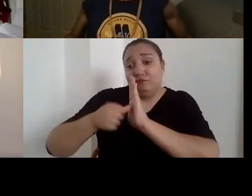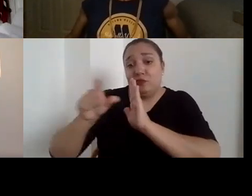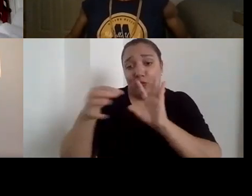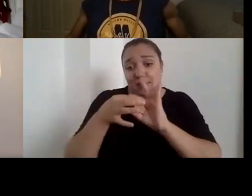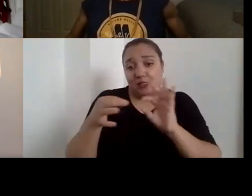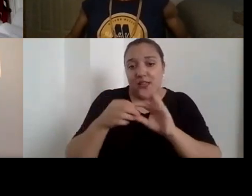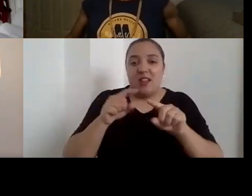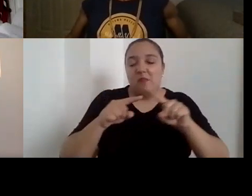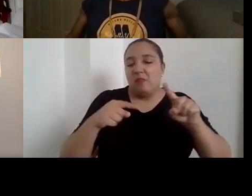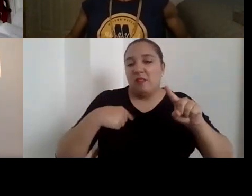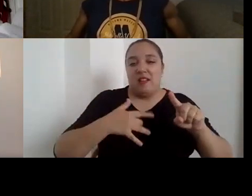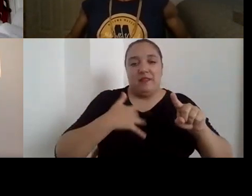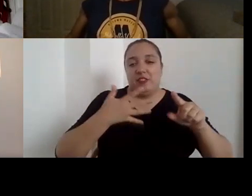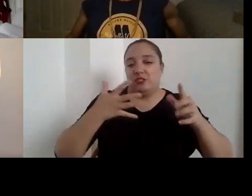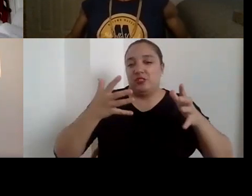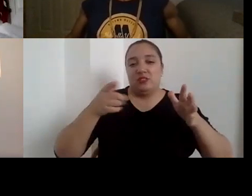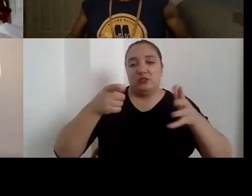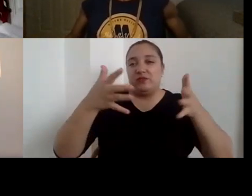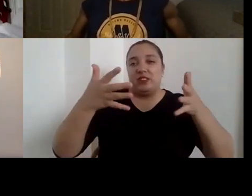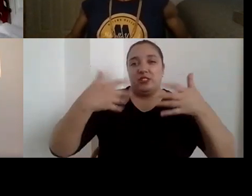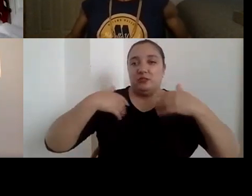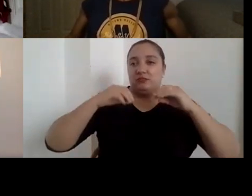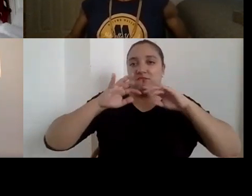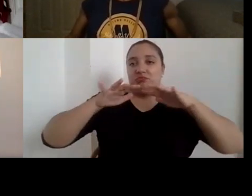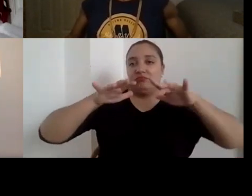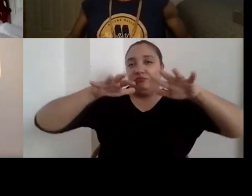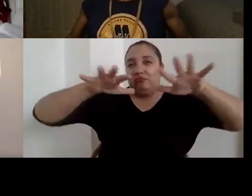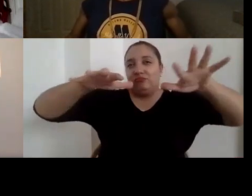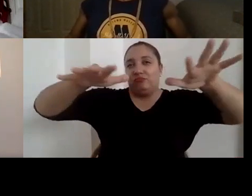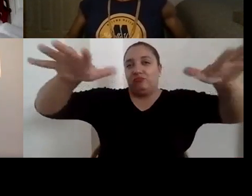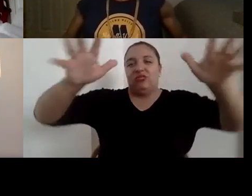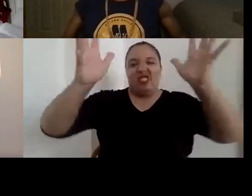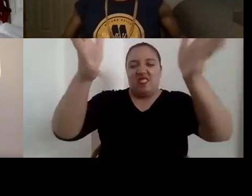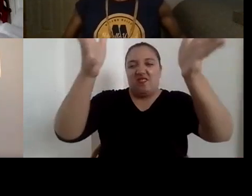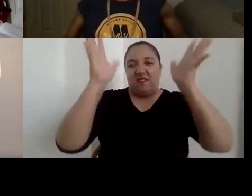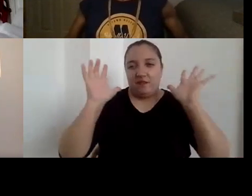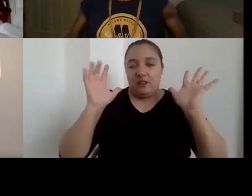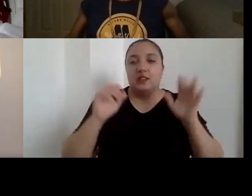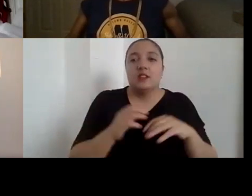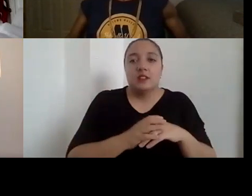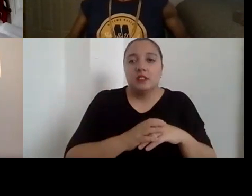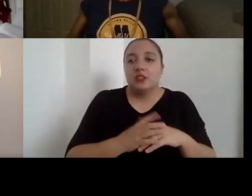set into the ether space. But thank you for all of the perspectives that you've offered